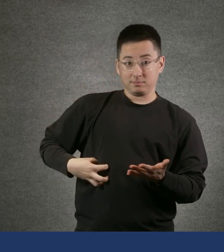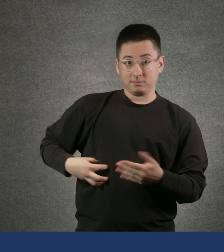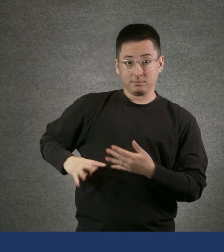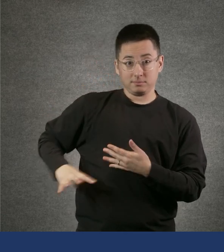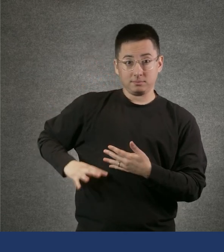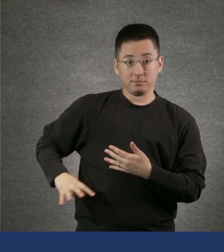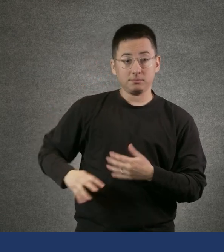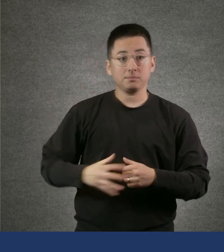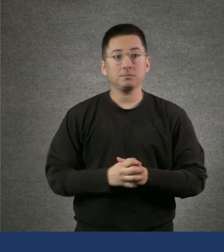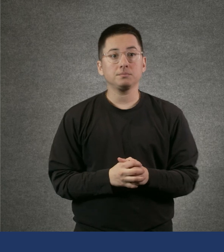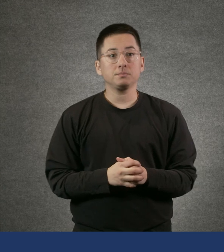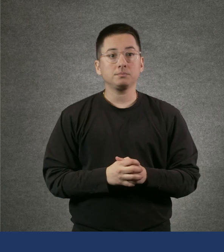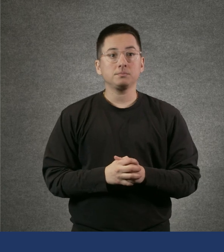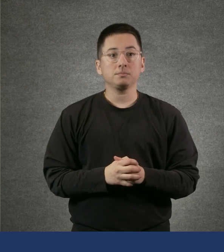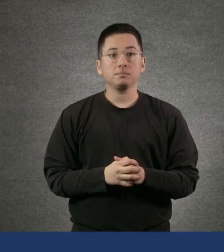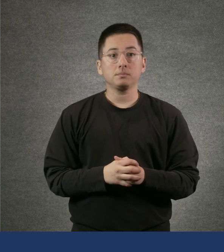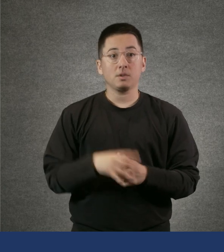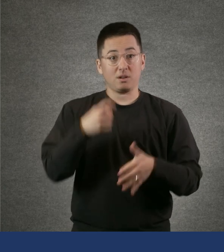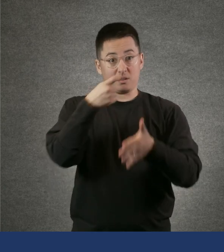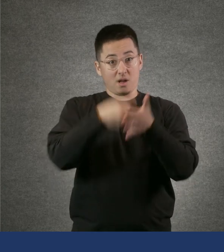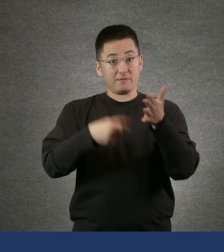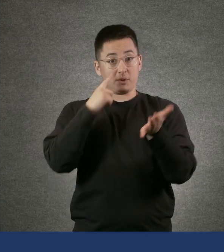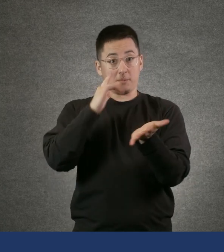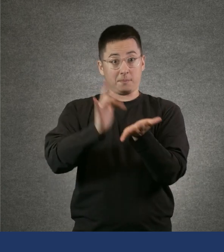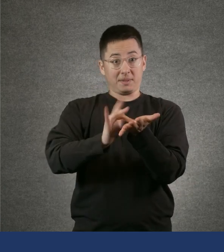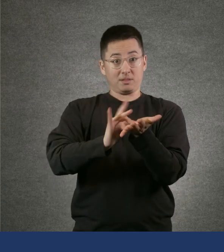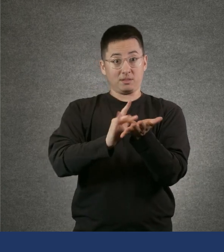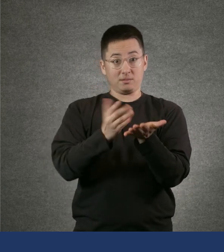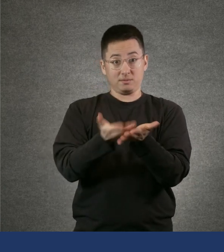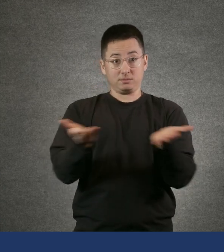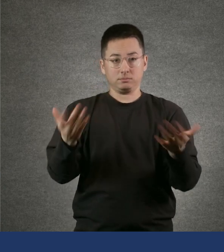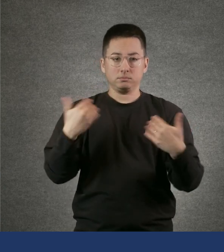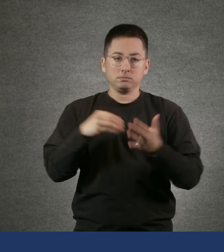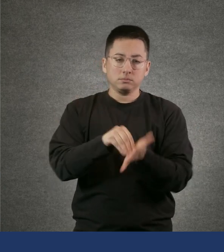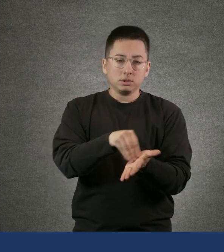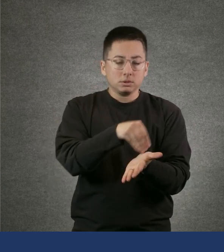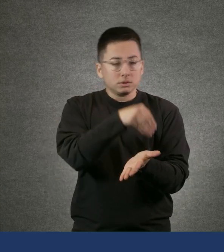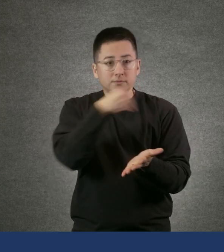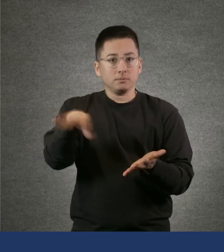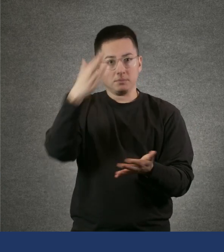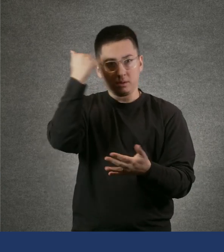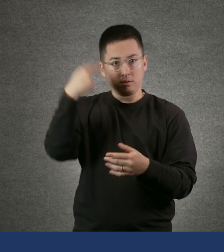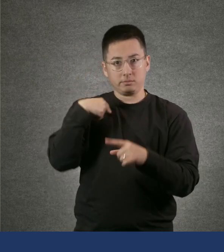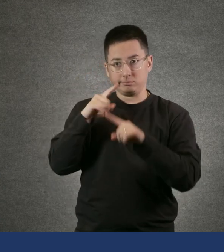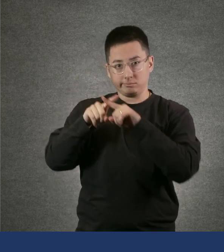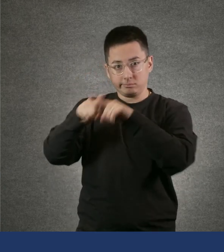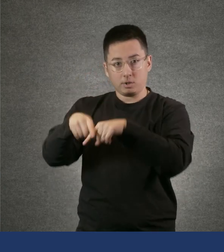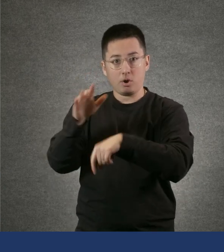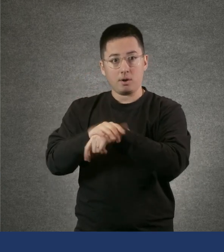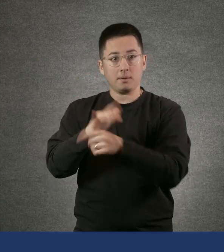The cost for medical is so expensive that I became reliant on Medical Assistance.